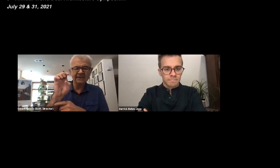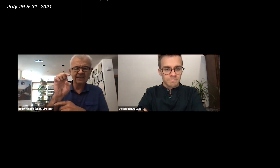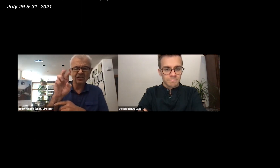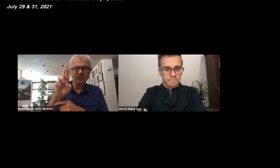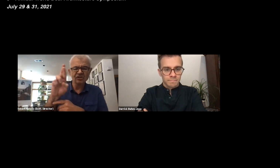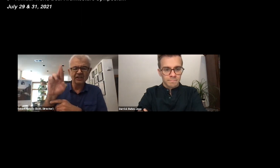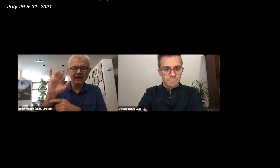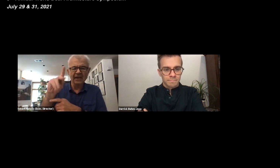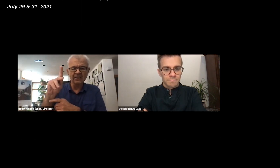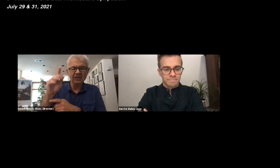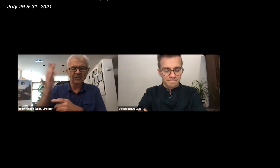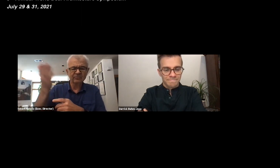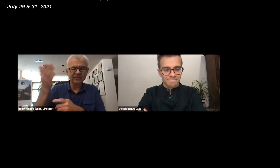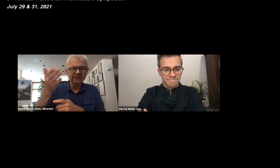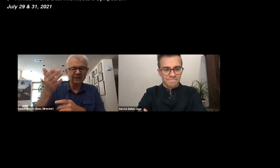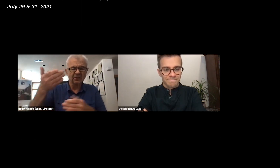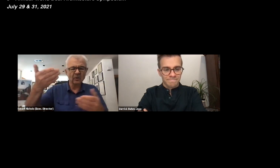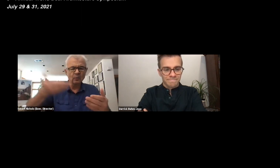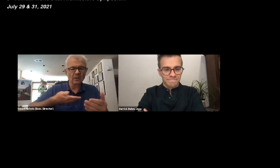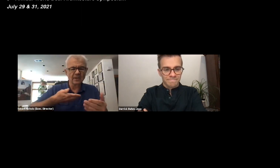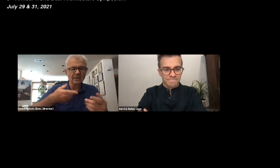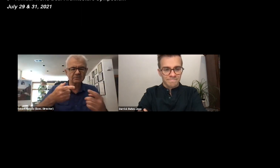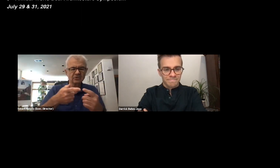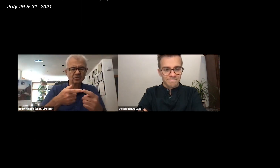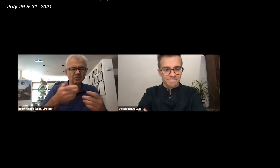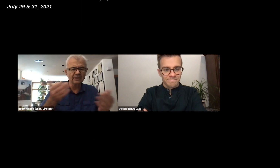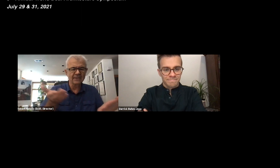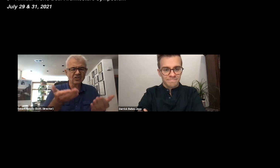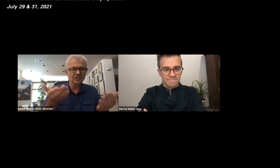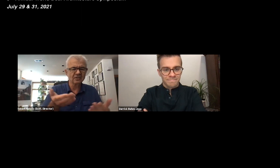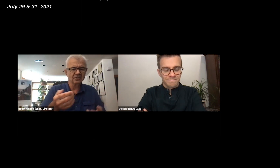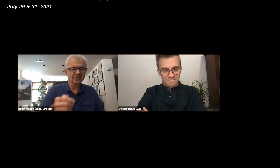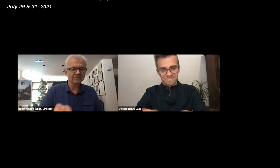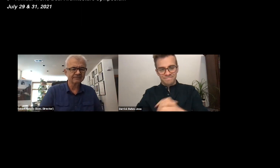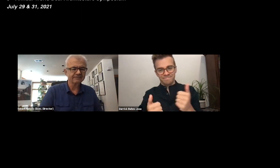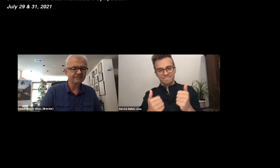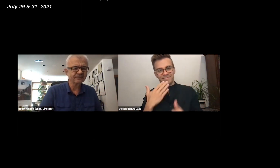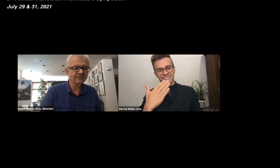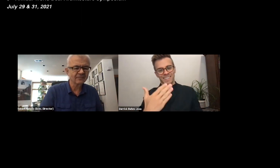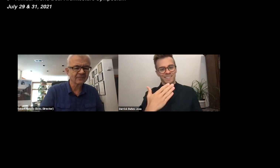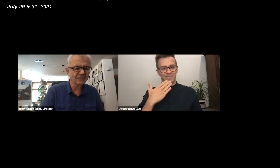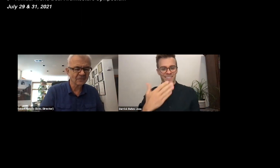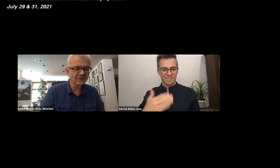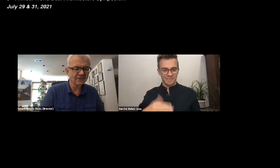So we are pleased to have Derrick present with us today. Welcome! Thank you!